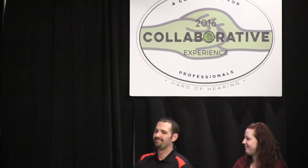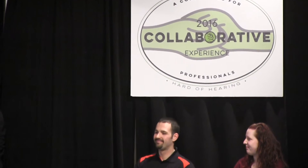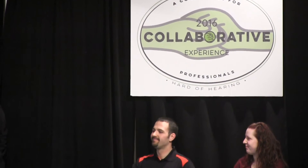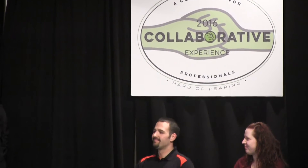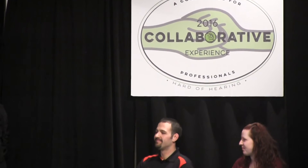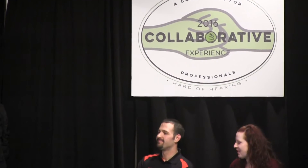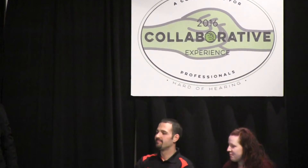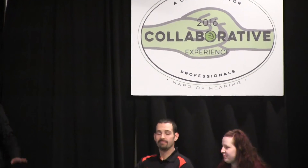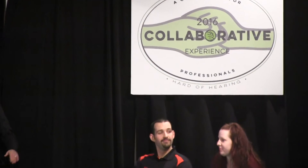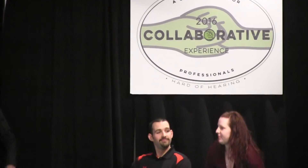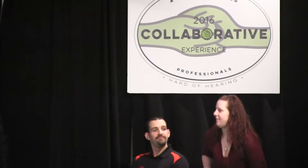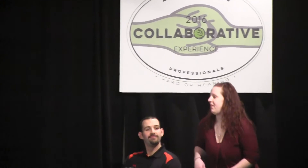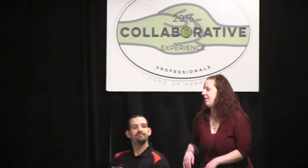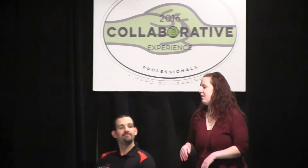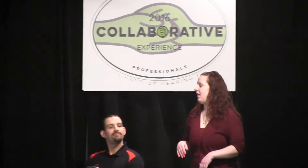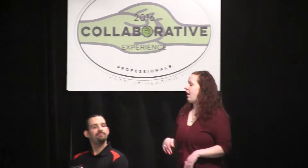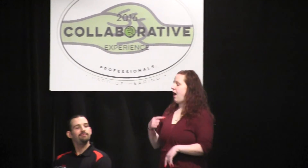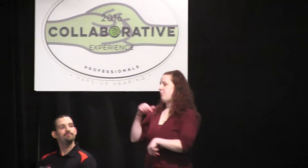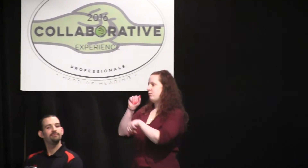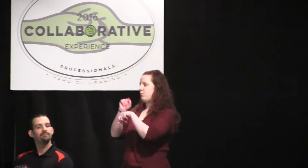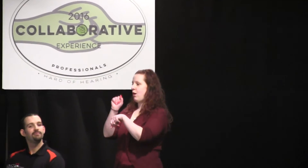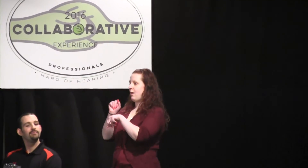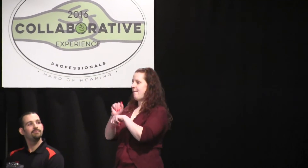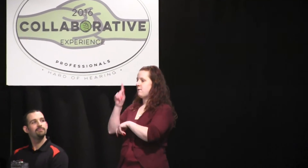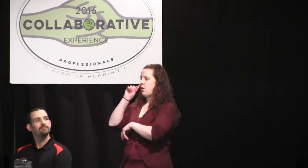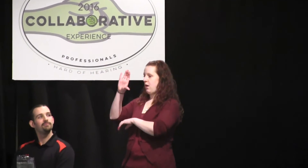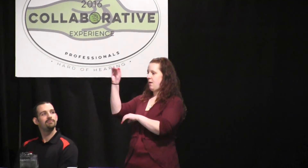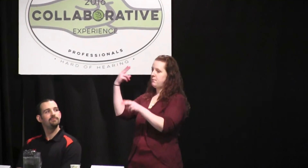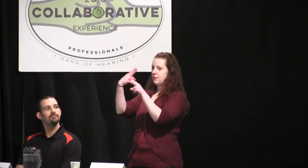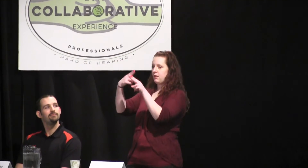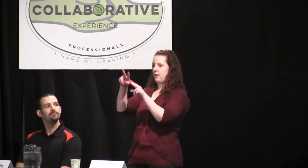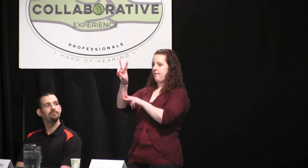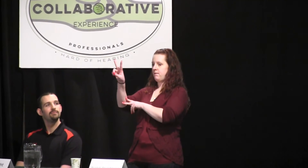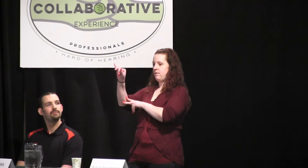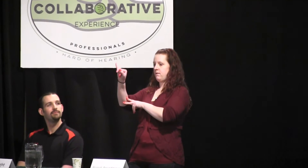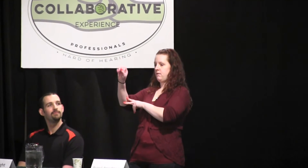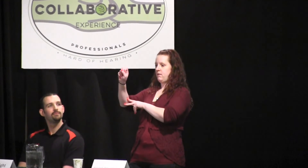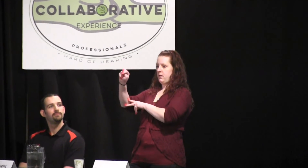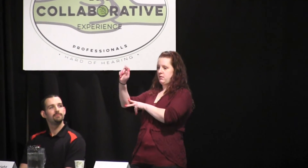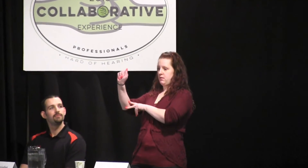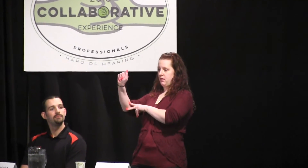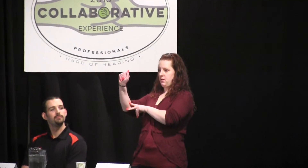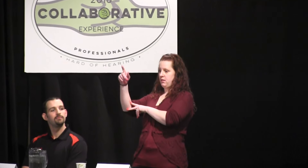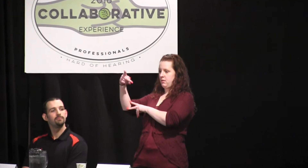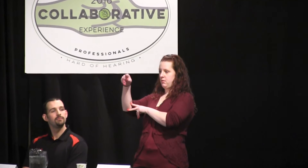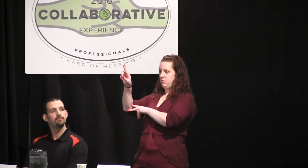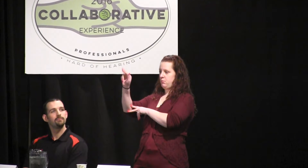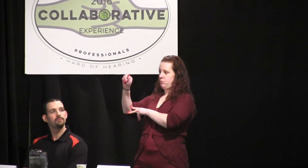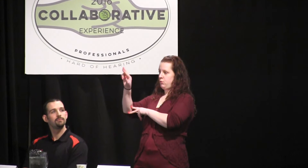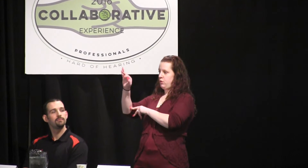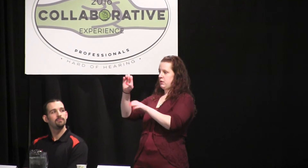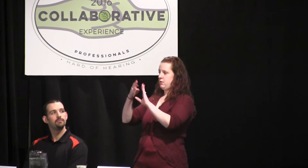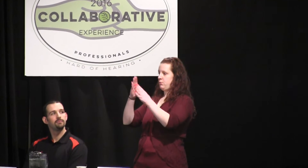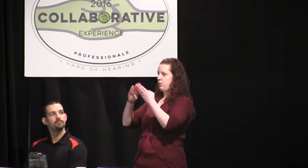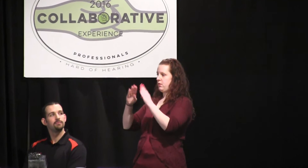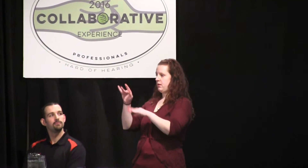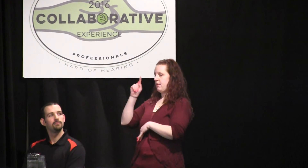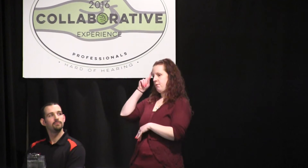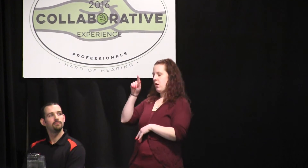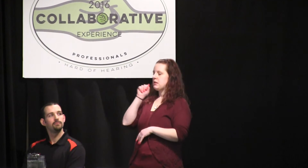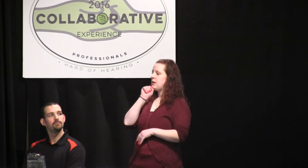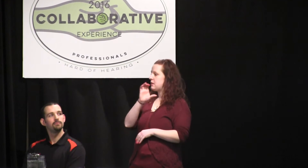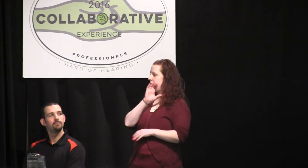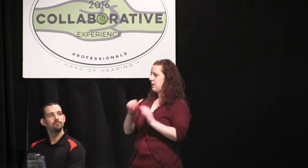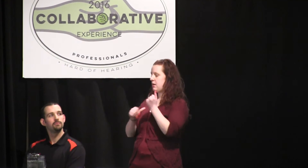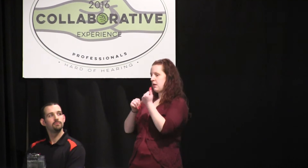Brandi: And I work for a company